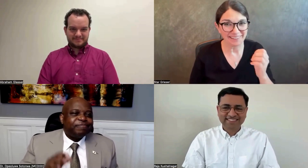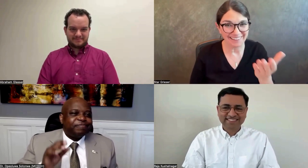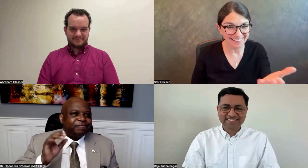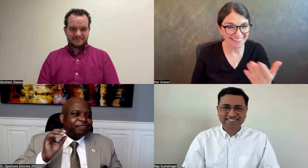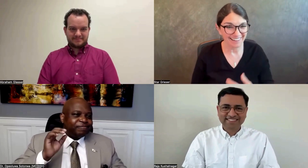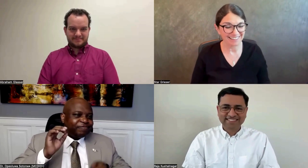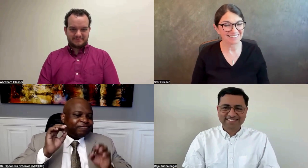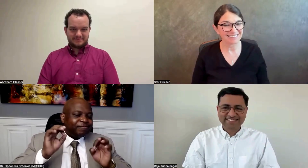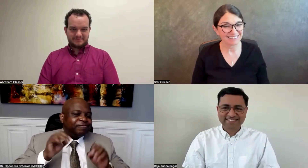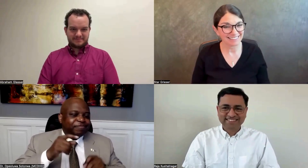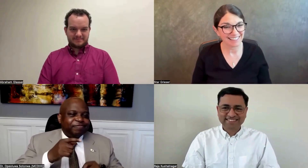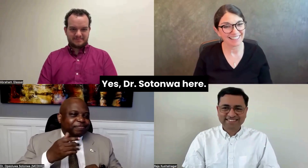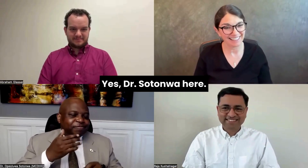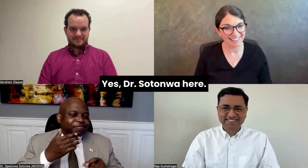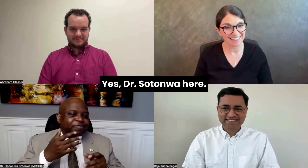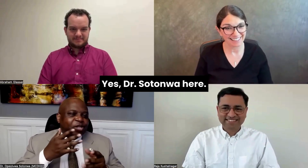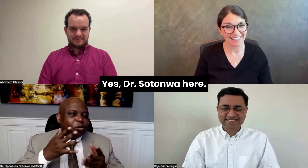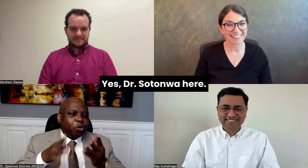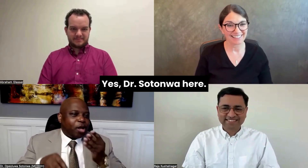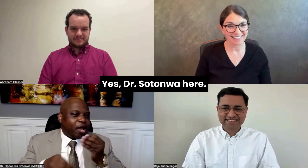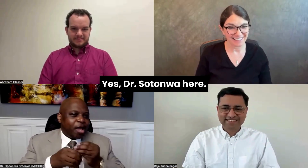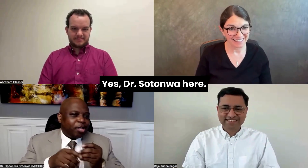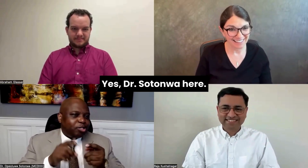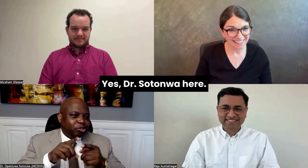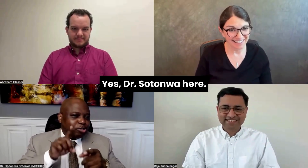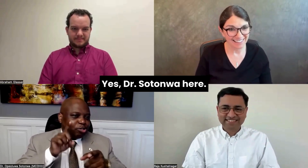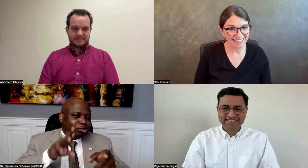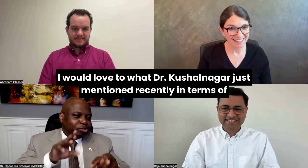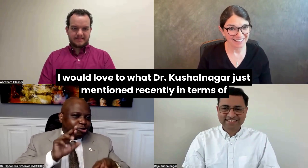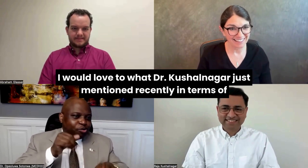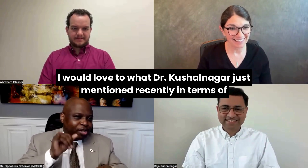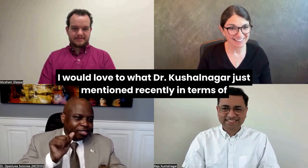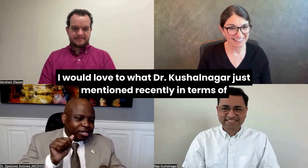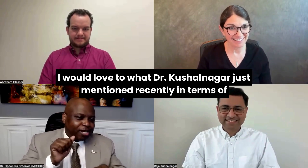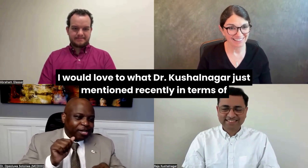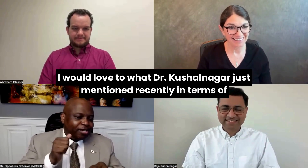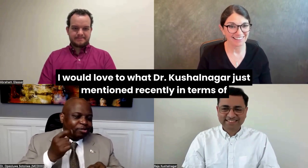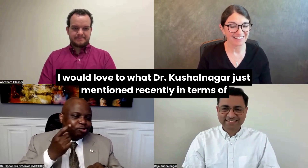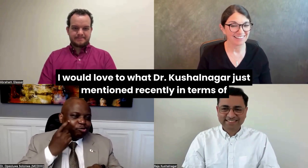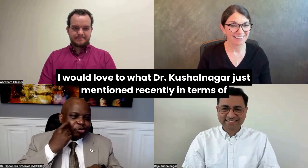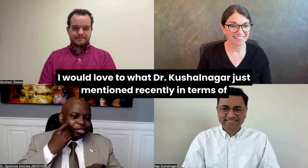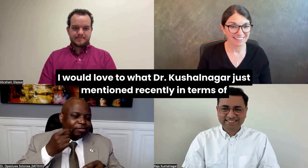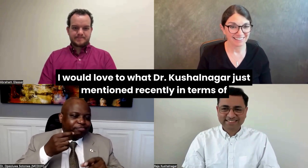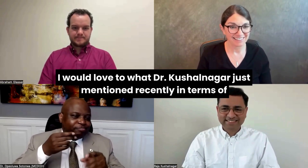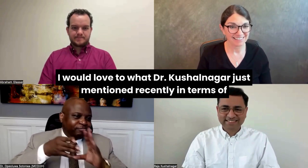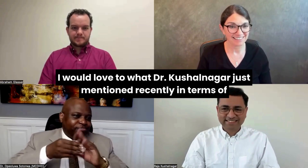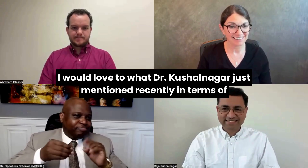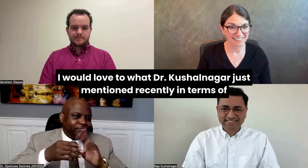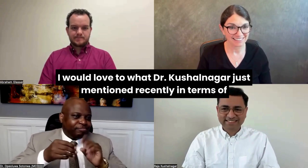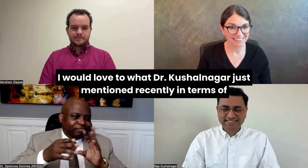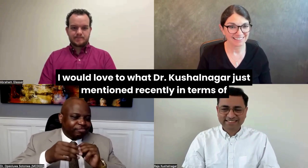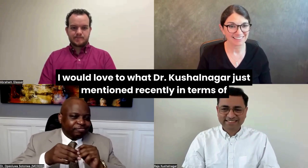Yes, Dr. Sotonwa here. I would love to what Dr. Kushalnagar just mentioned recently in terms of